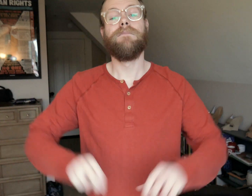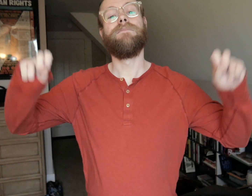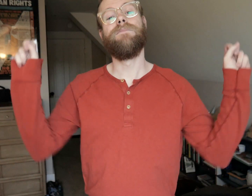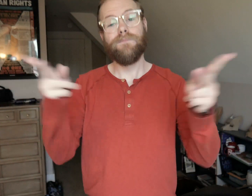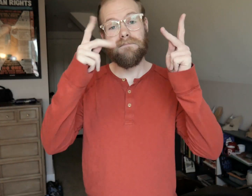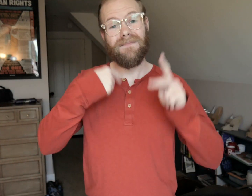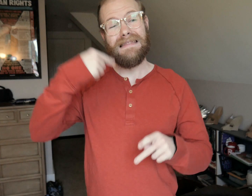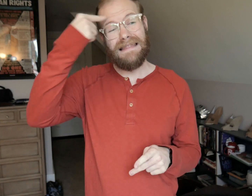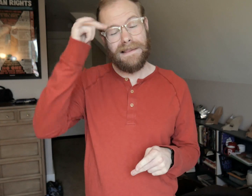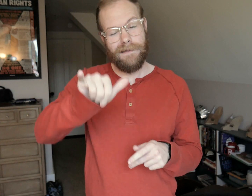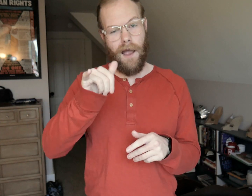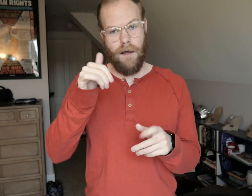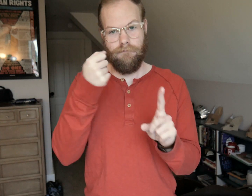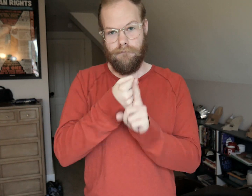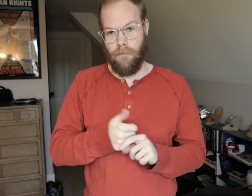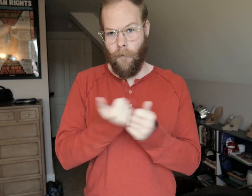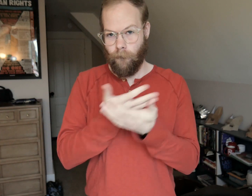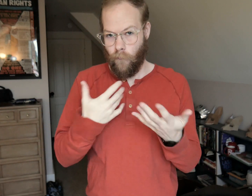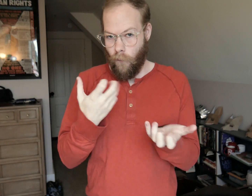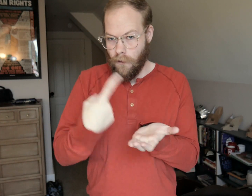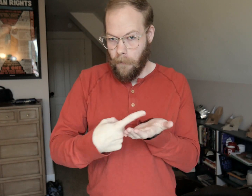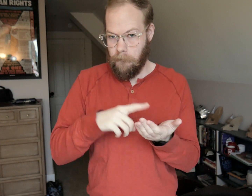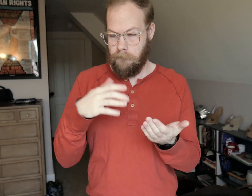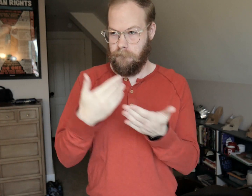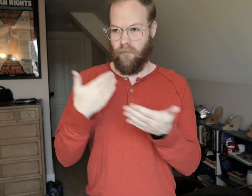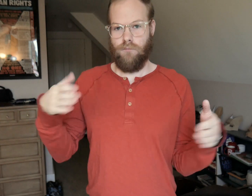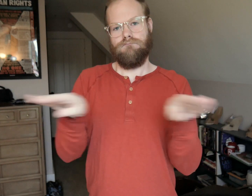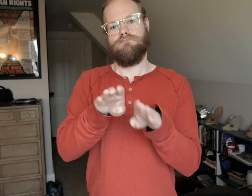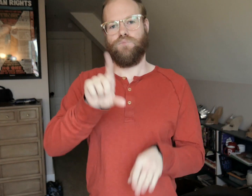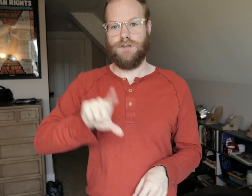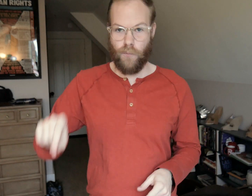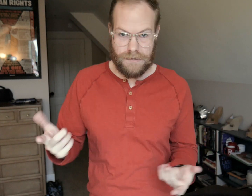Alright, I think that covers everything I wanted to talk about before closing out 2020!